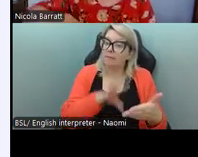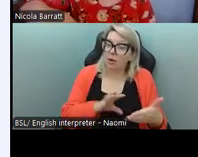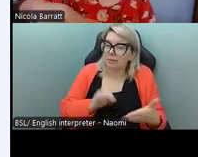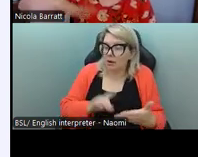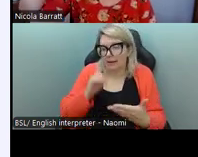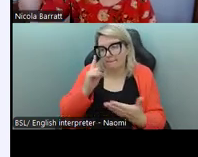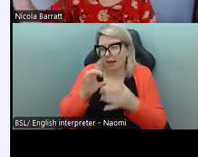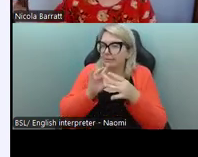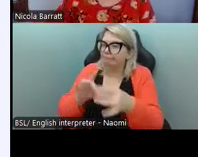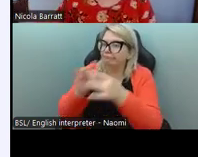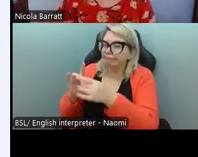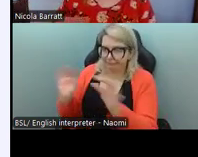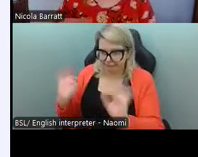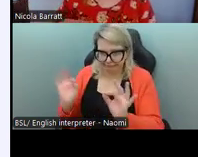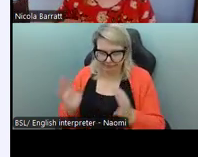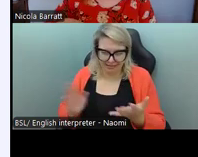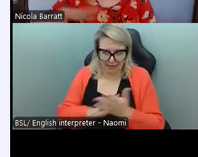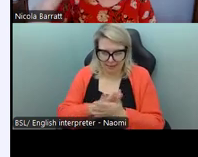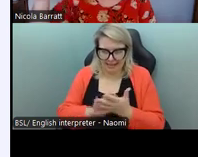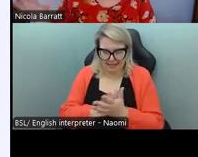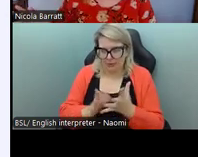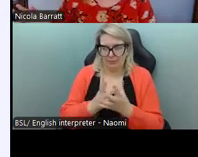one of the biggest parts of LinkedIn's tools.